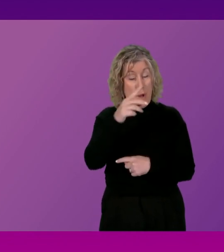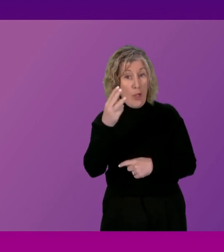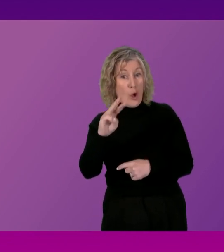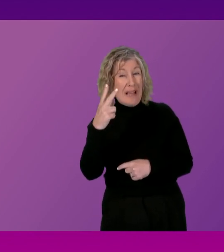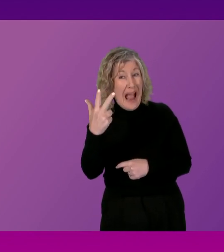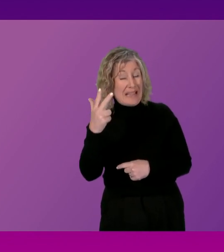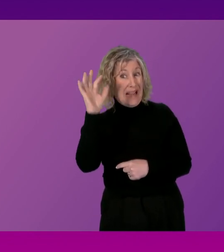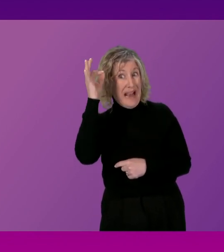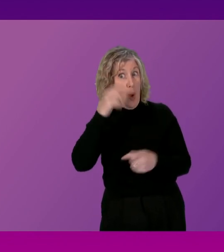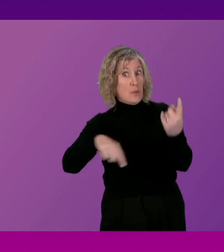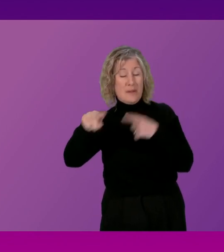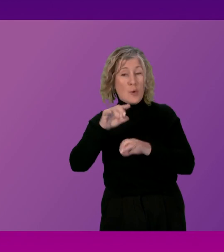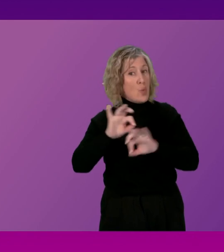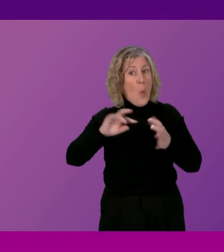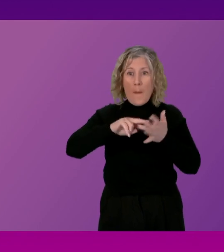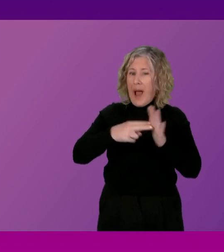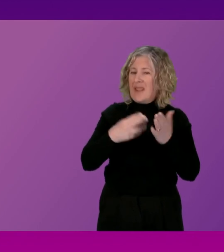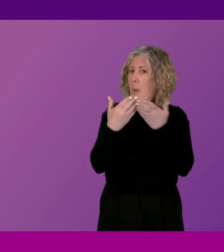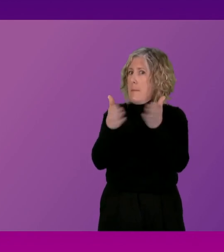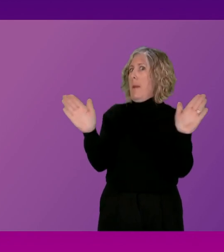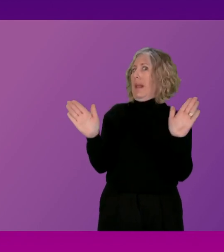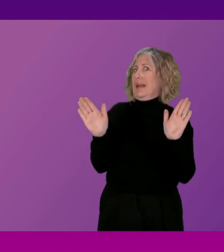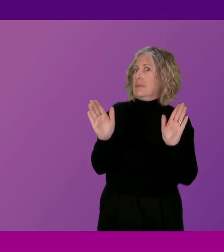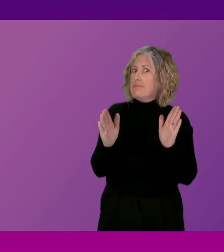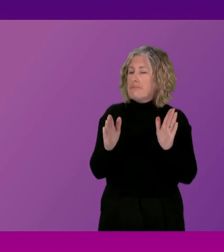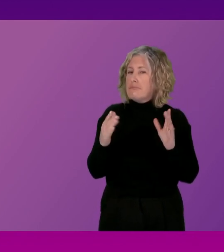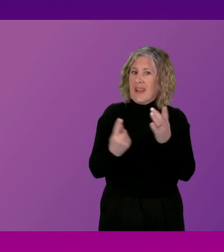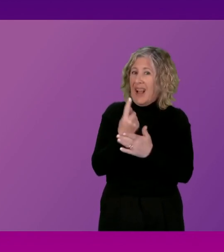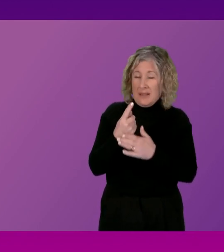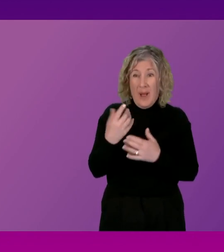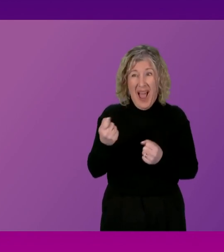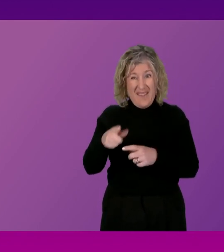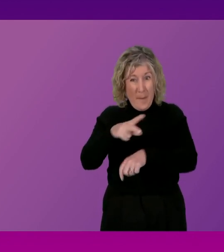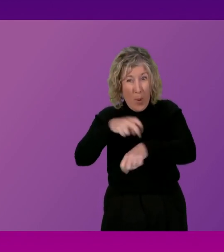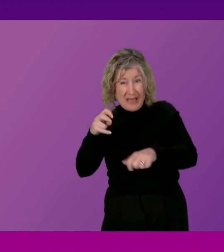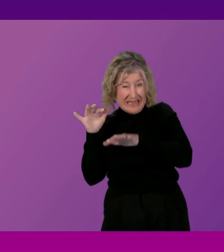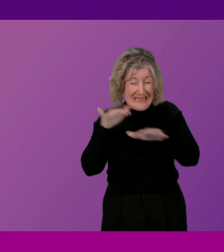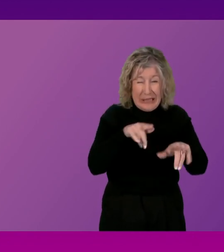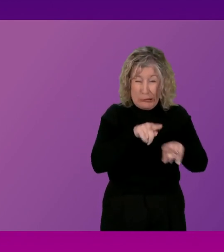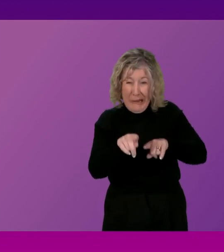That includes Dundee, where riot police are on the streets to tackle gangs that are using fireworks to inflict chaos and terror.